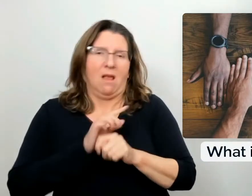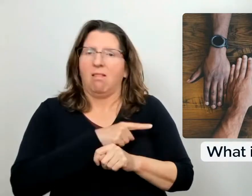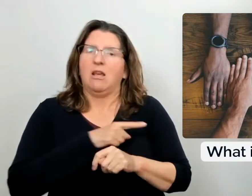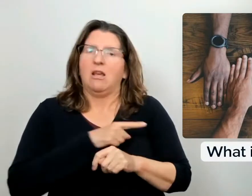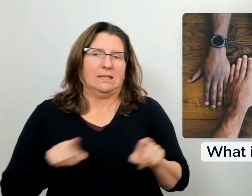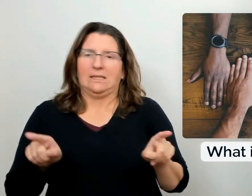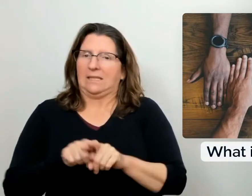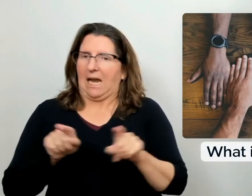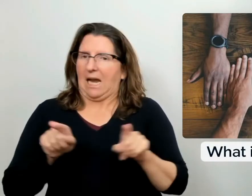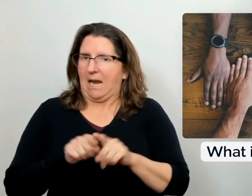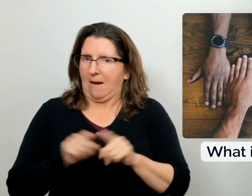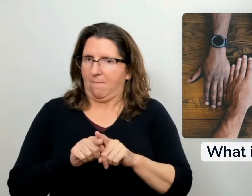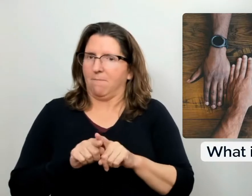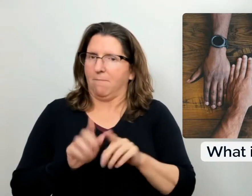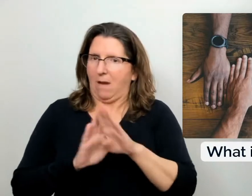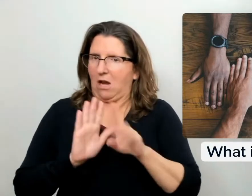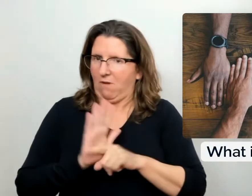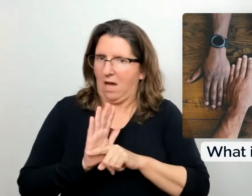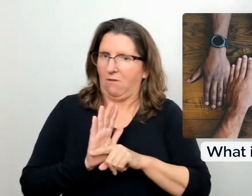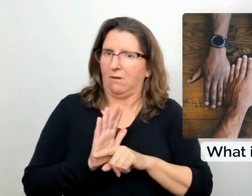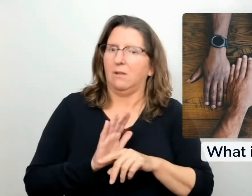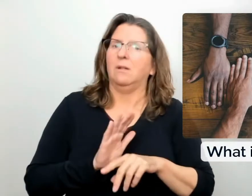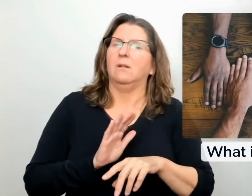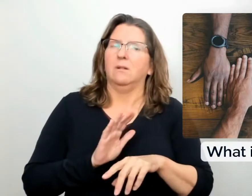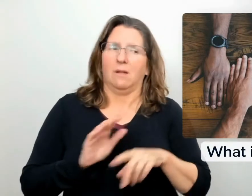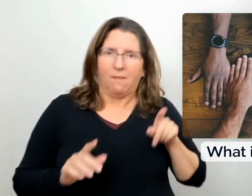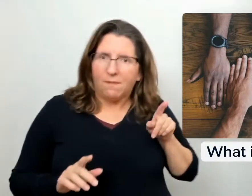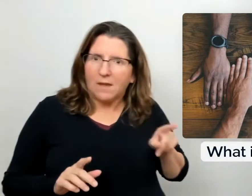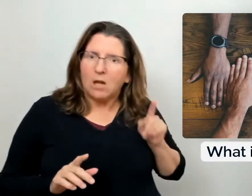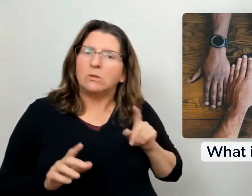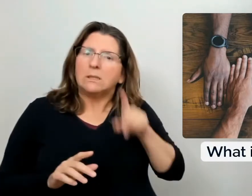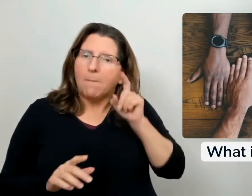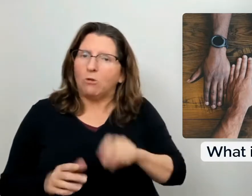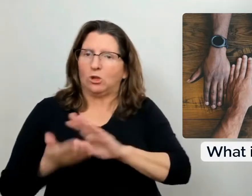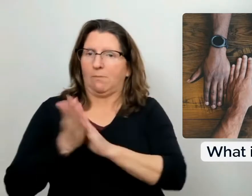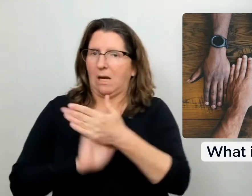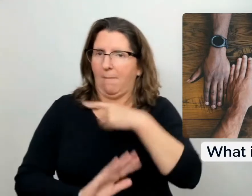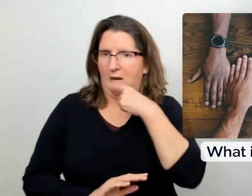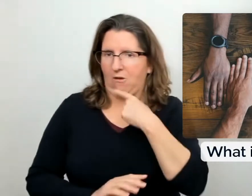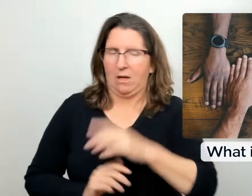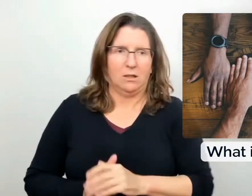I remembered me at that stage. Their backgrounds were similar to mine. They just wanted to focus on passing as hearing.